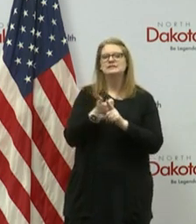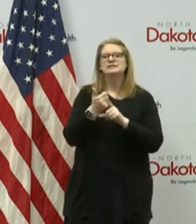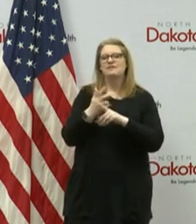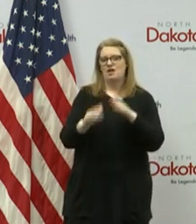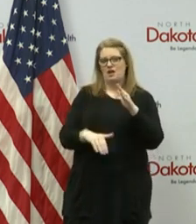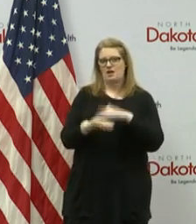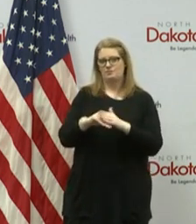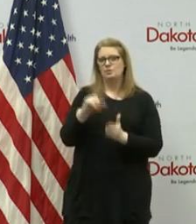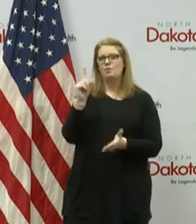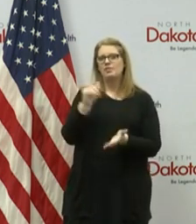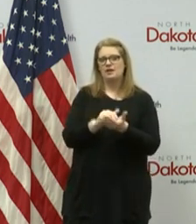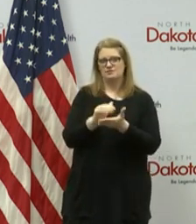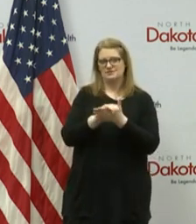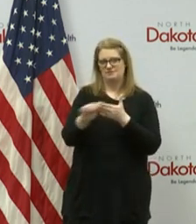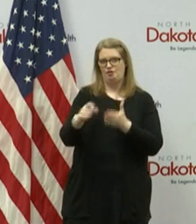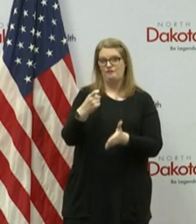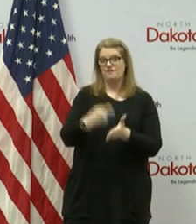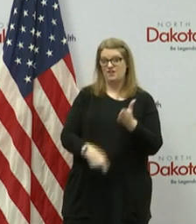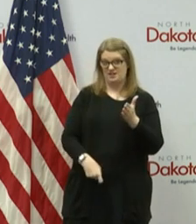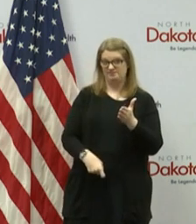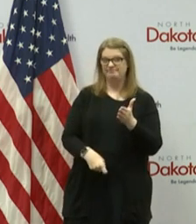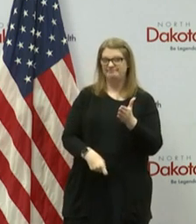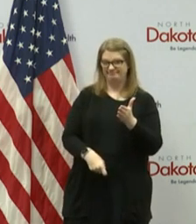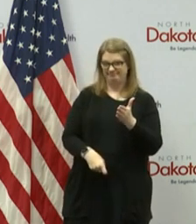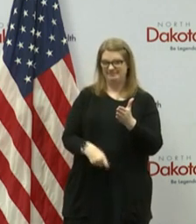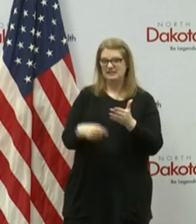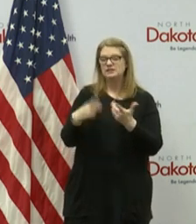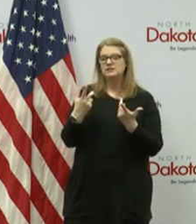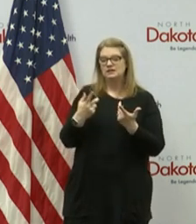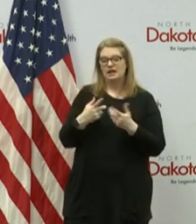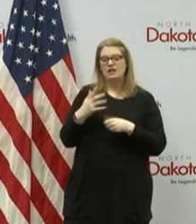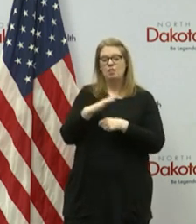VIOLATIONS OF THE ORDER WOULD BE CONSIDERED AN INFRACTION NOT A MISDEMEANOR.